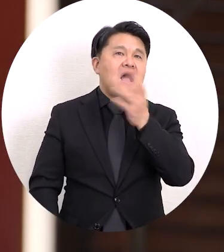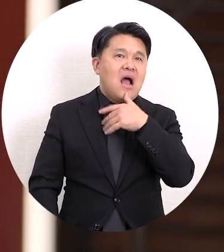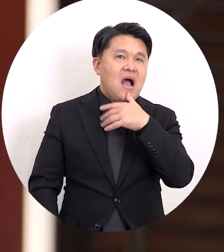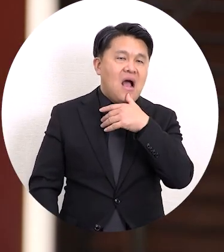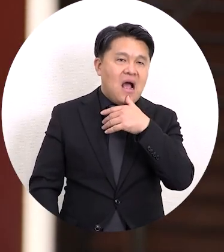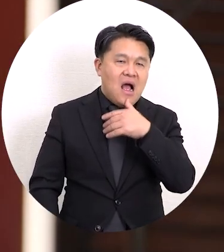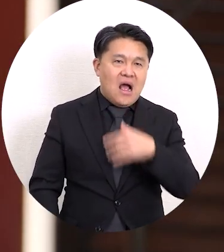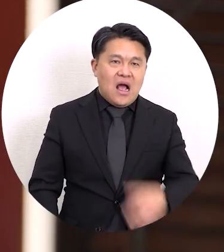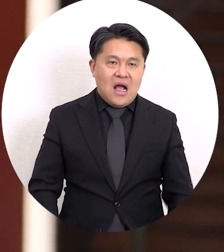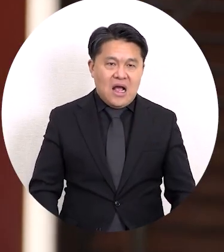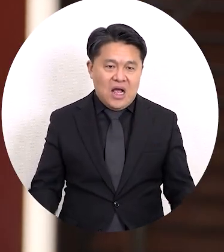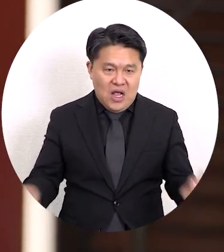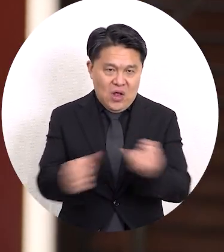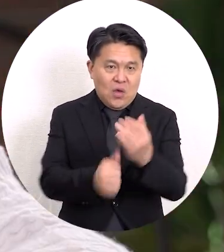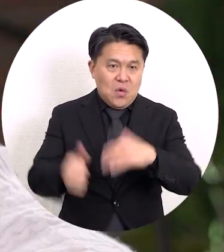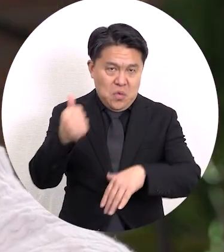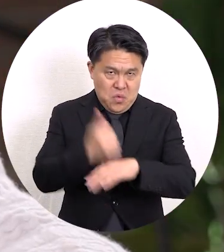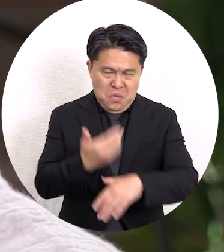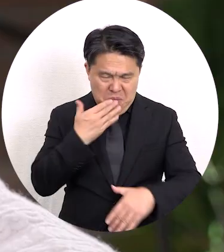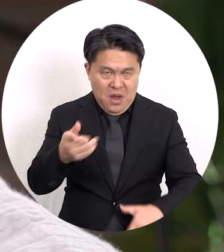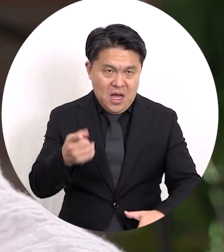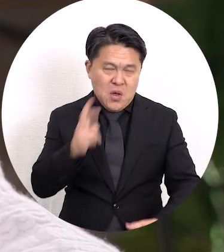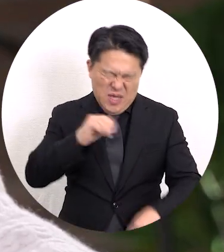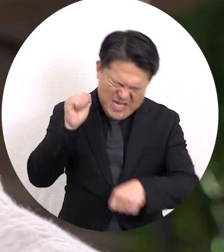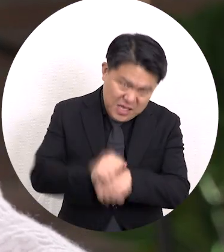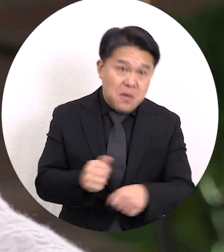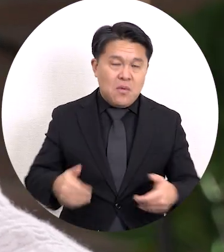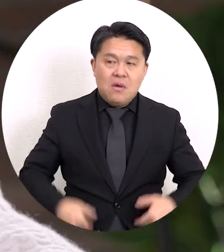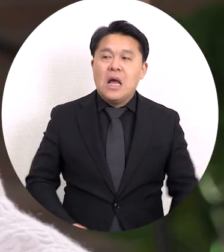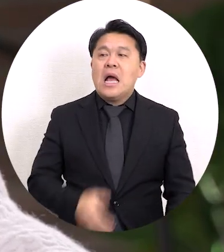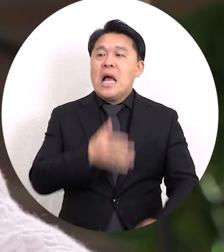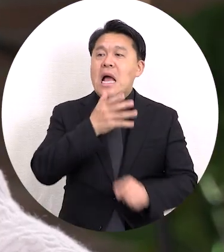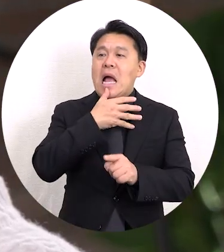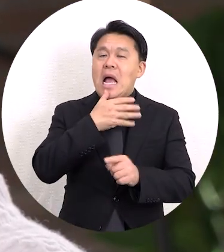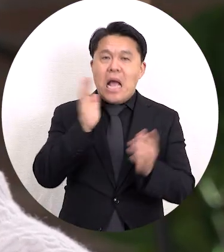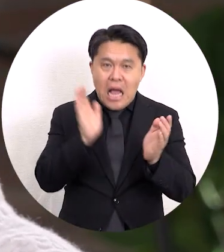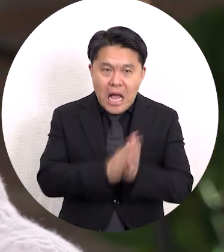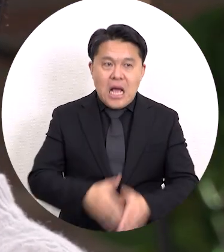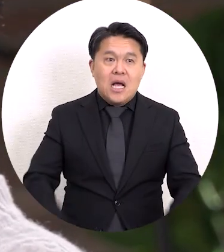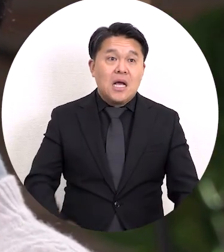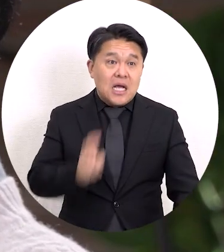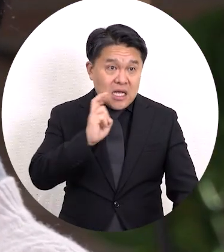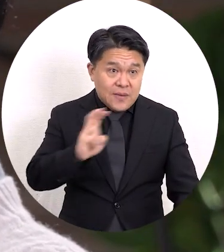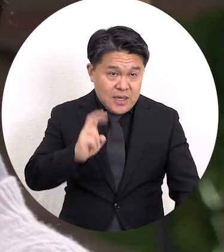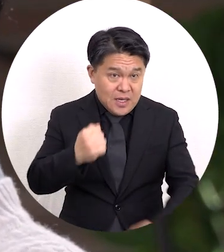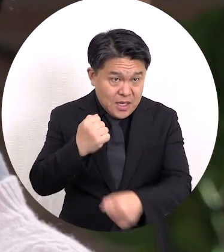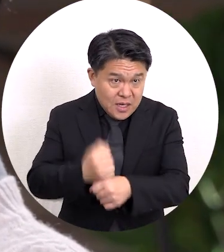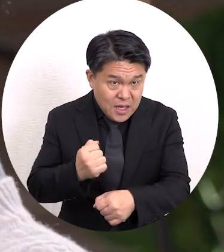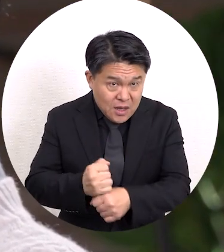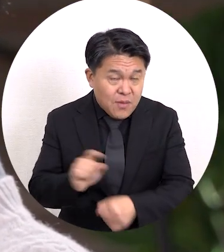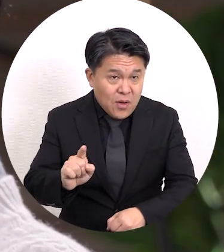The success rate of mating changes. Looking at that, it's suggested that creating music itself